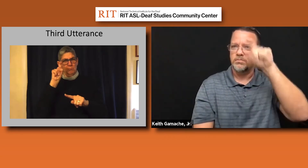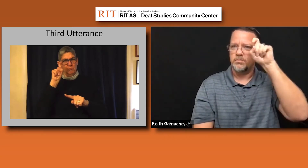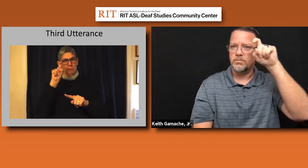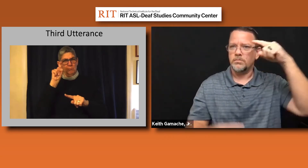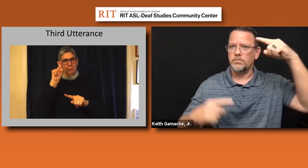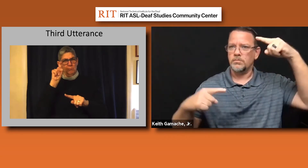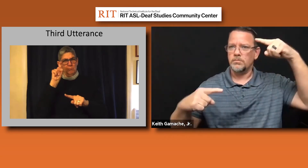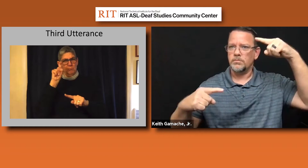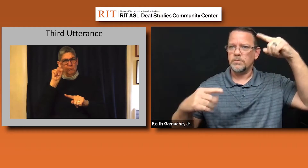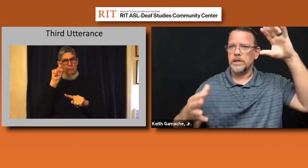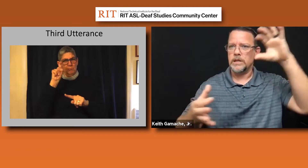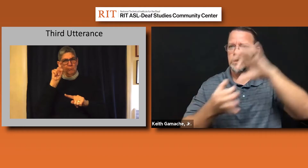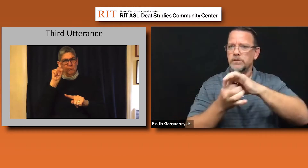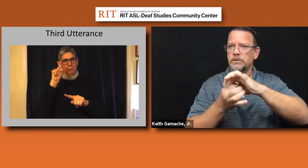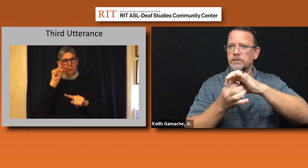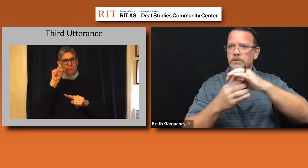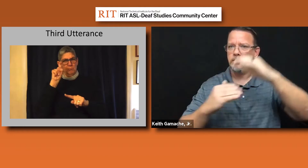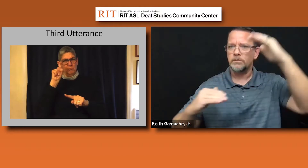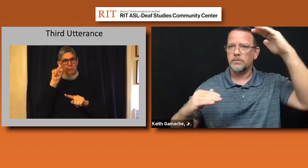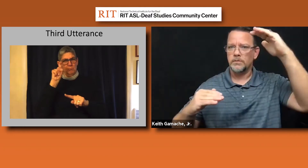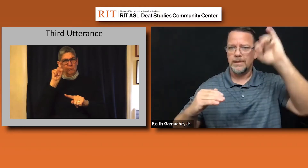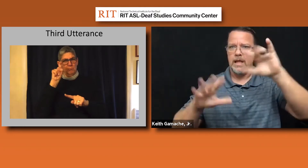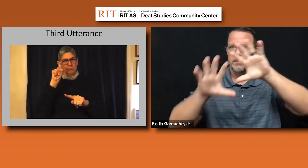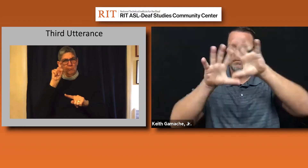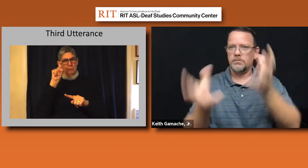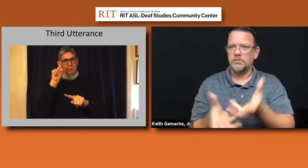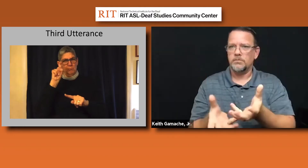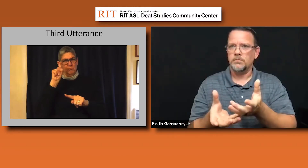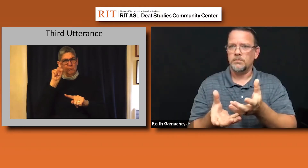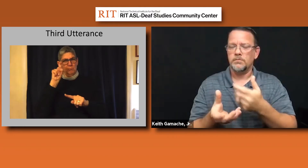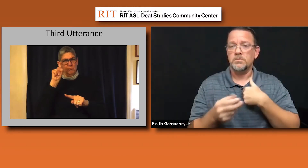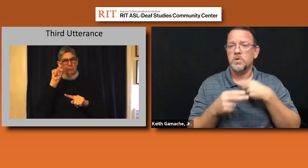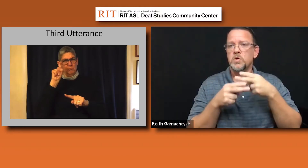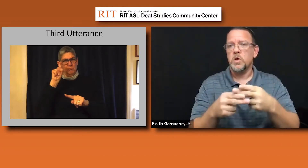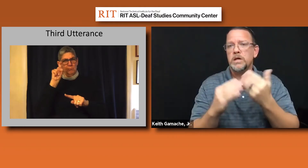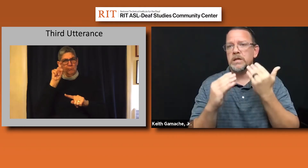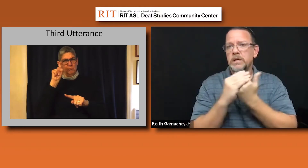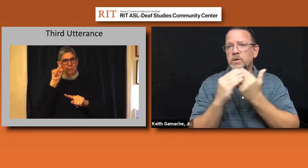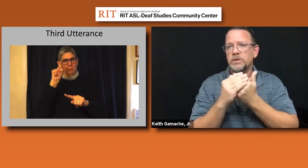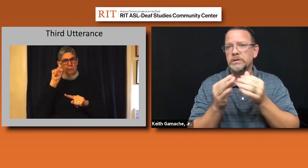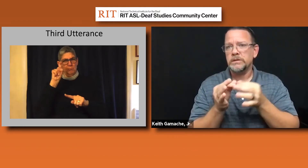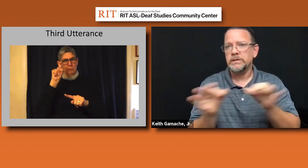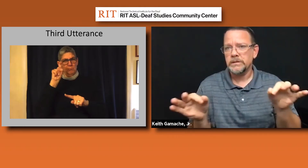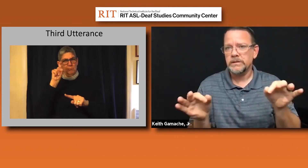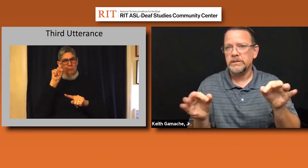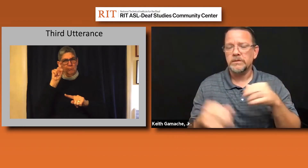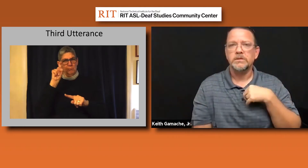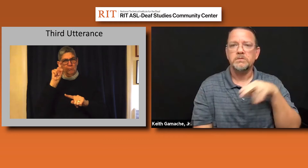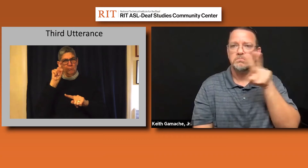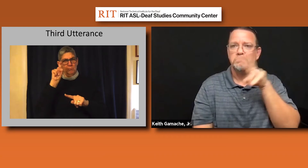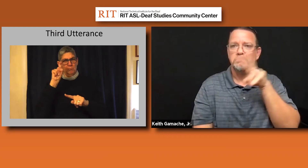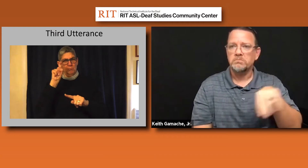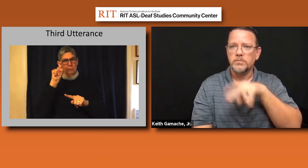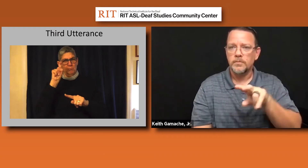and then closes it with the same reflection-- "I'm really puzzled," so that's a sandwich, for lack of better word, type sentence